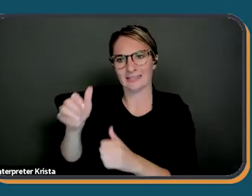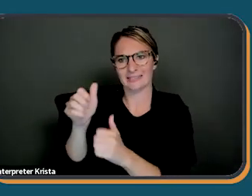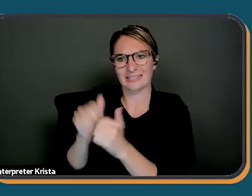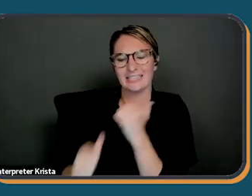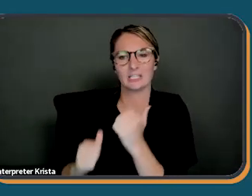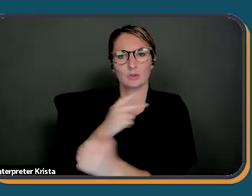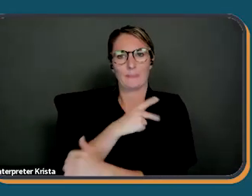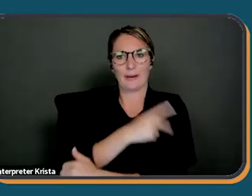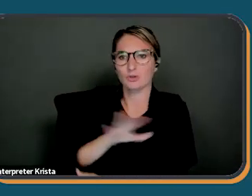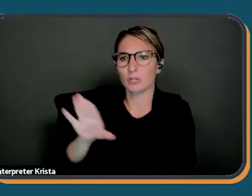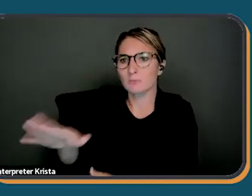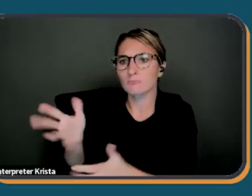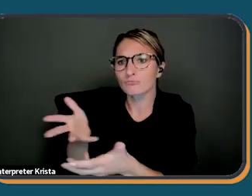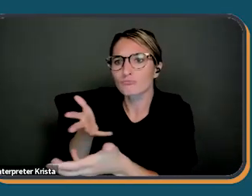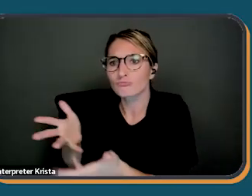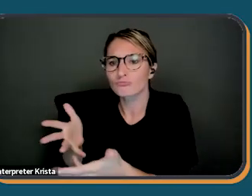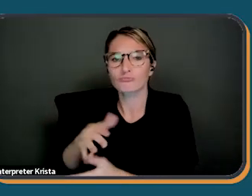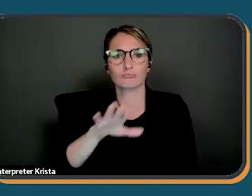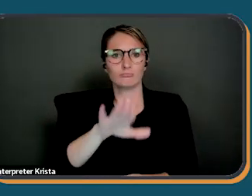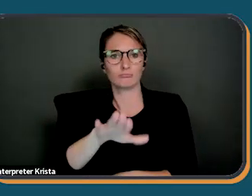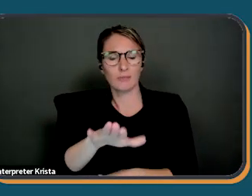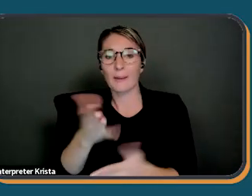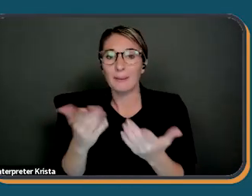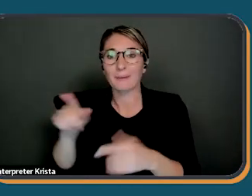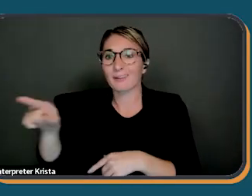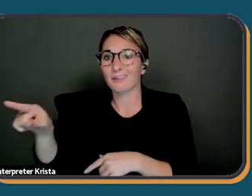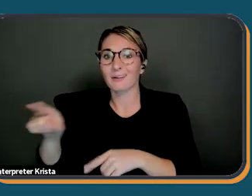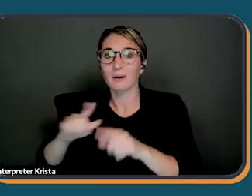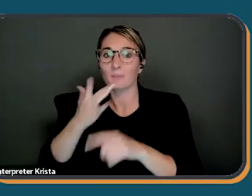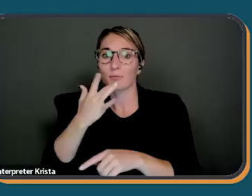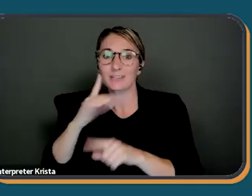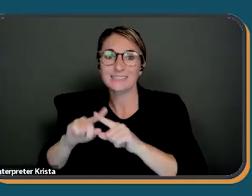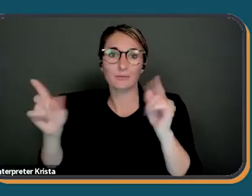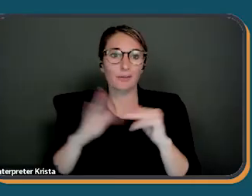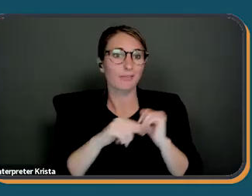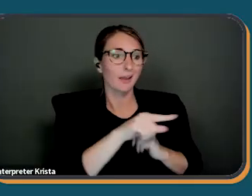and tailor your approach accordingly. Patients are experts of their disability